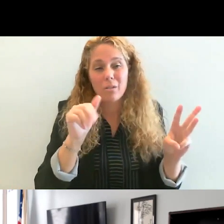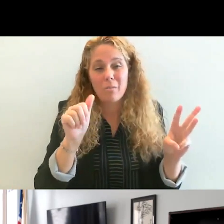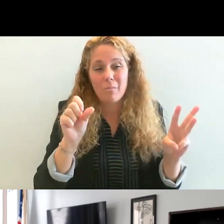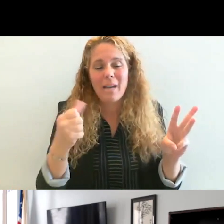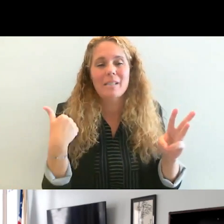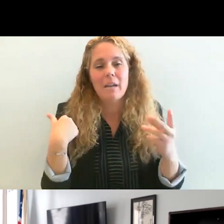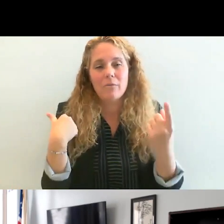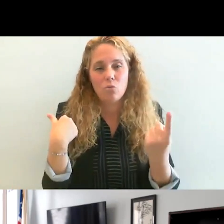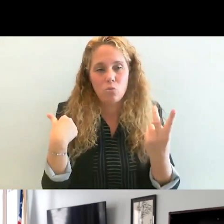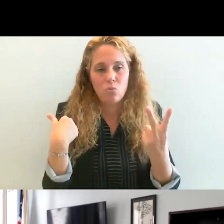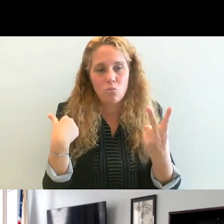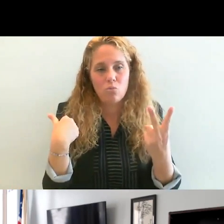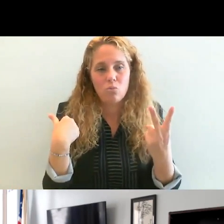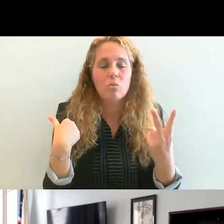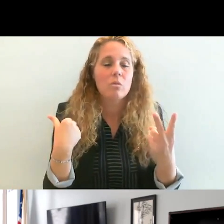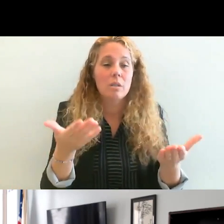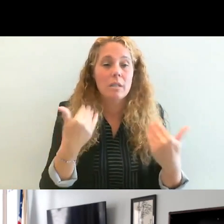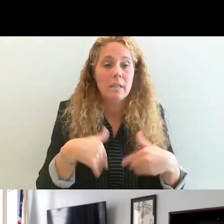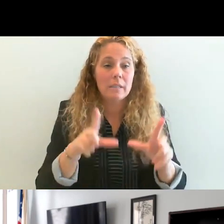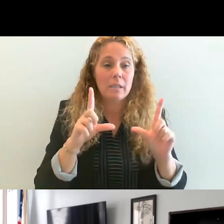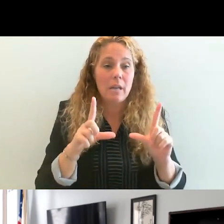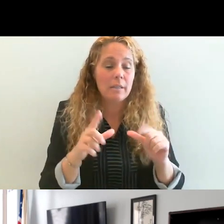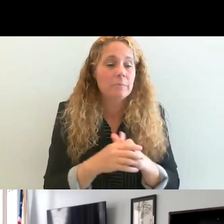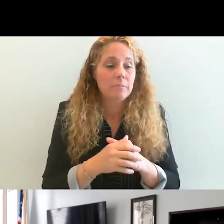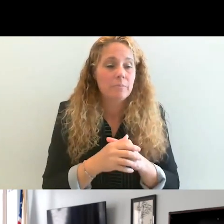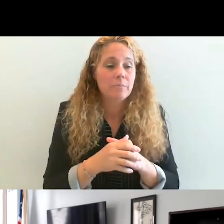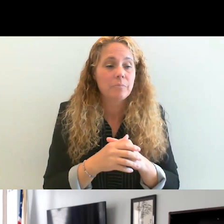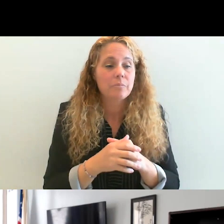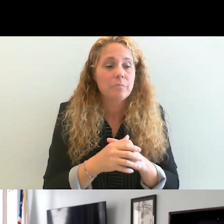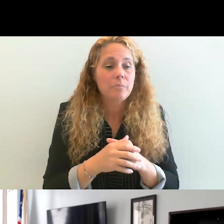NEXT SLIDE, PLEASE.